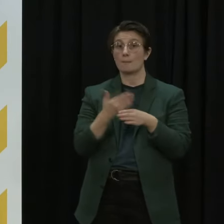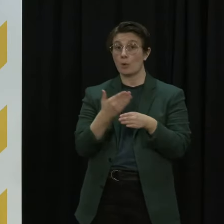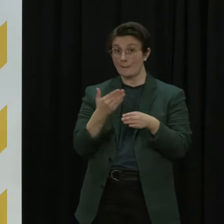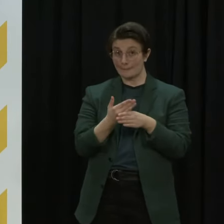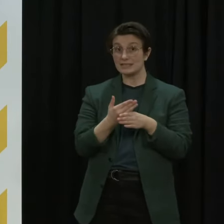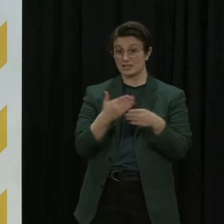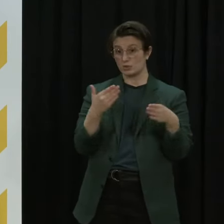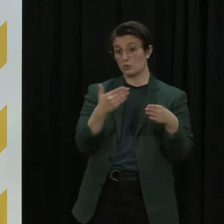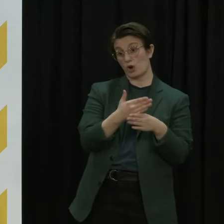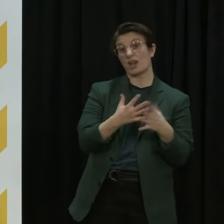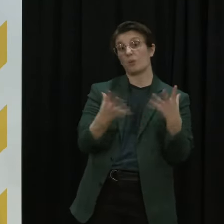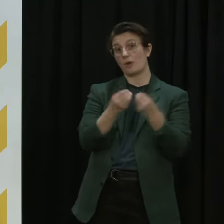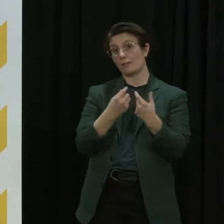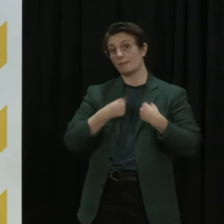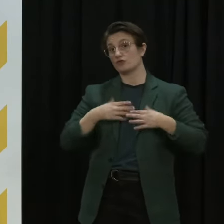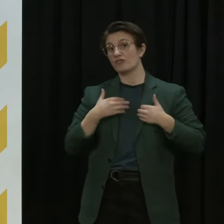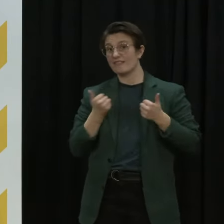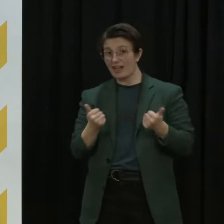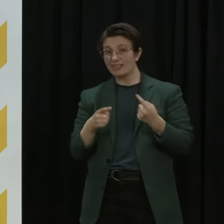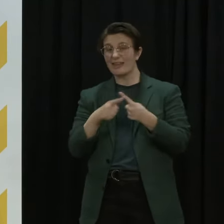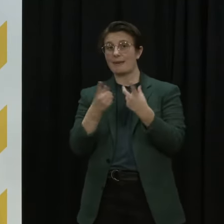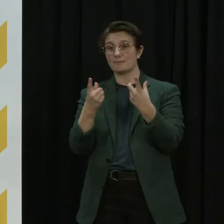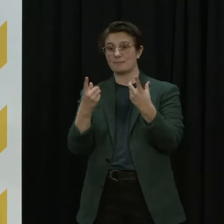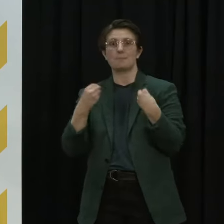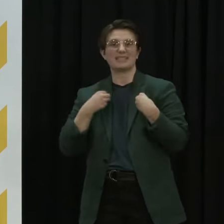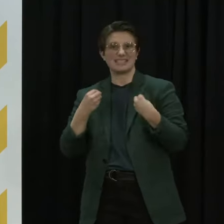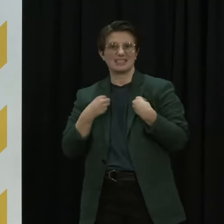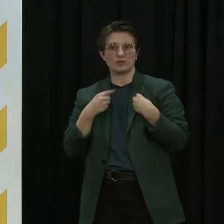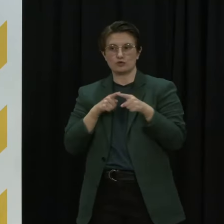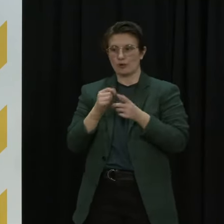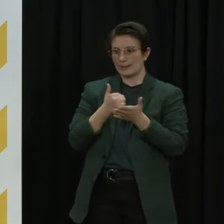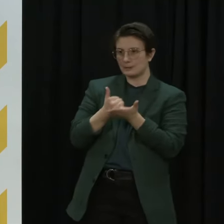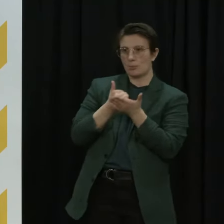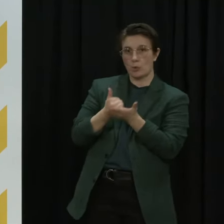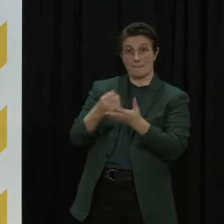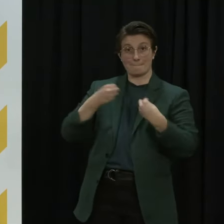used as a point of arrival test that will take place in Auckland and Christchurch from the end of this month and into December.